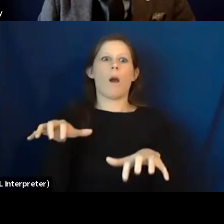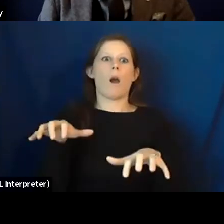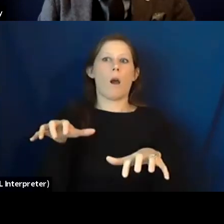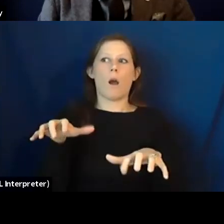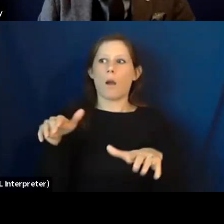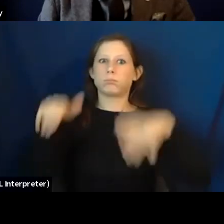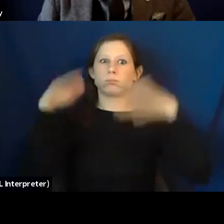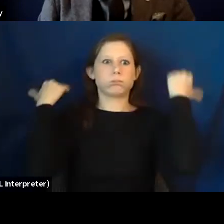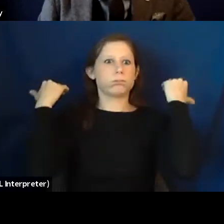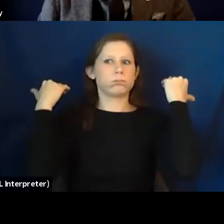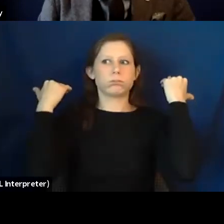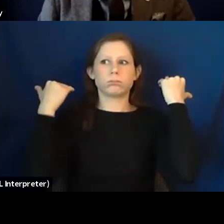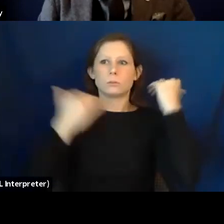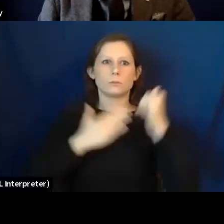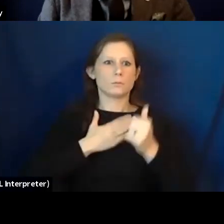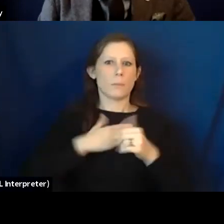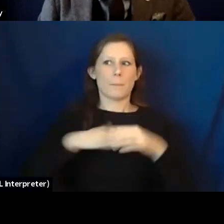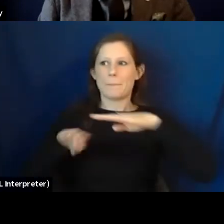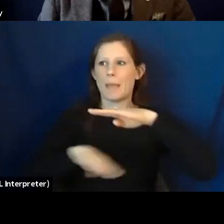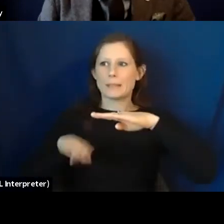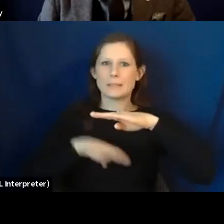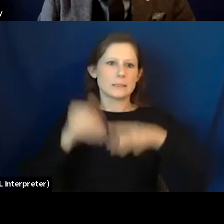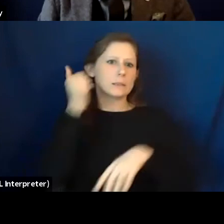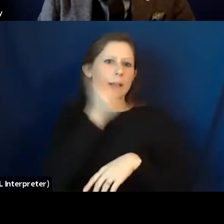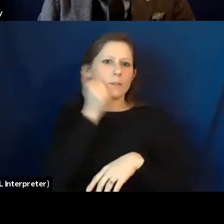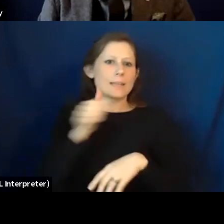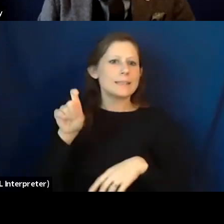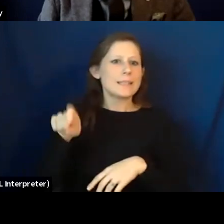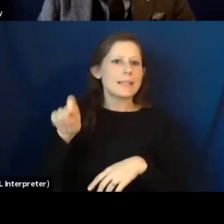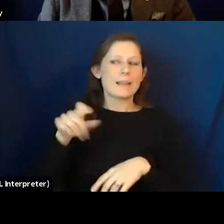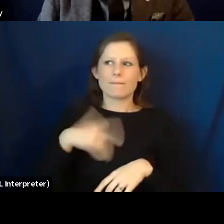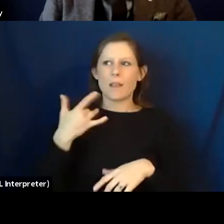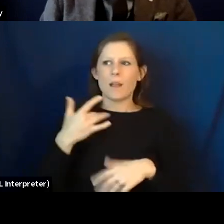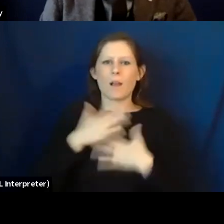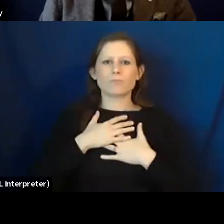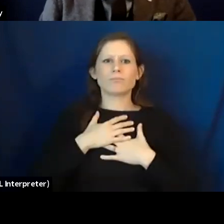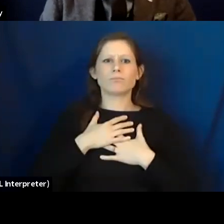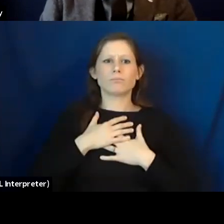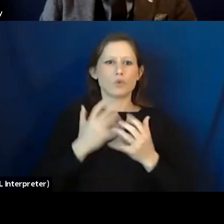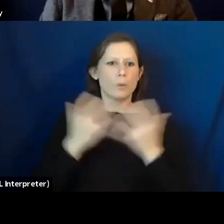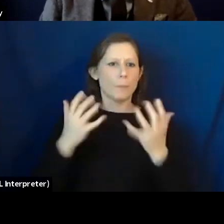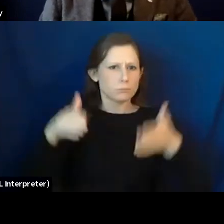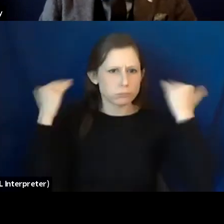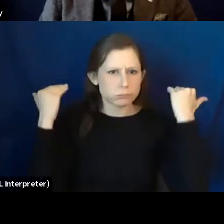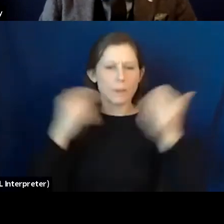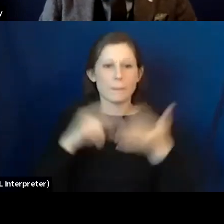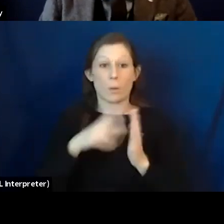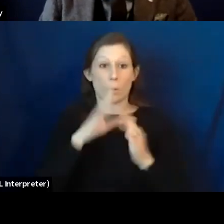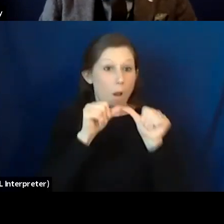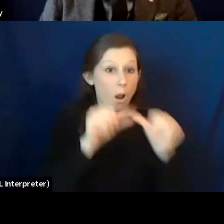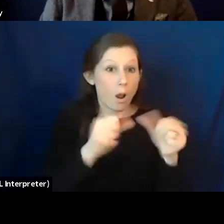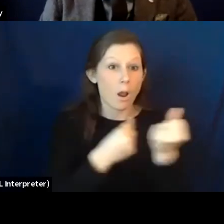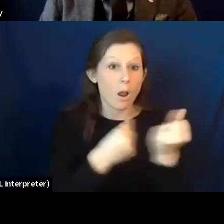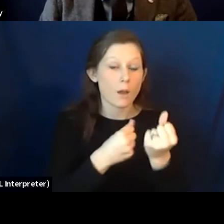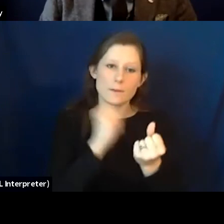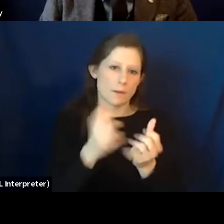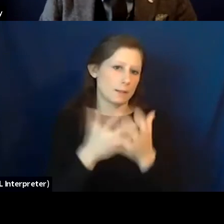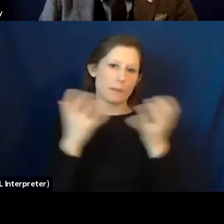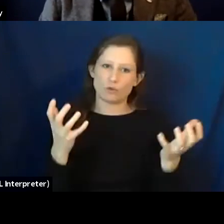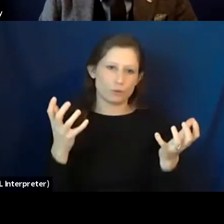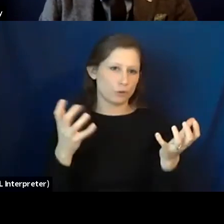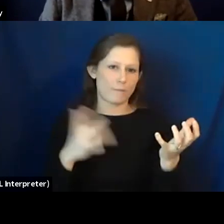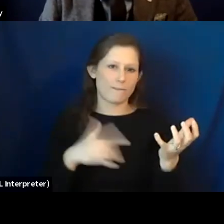by their basic daily needs that they they don't always advocate as much so um i am open